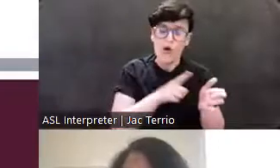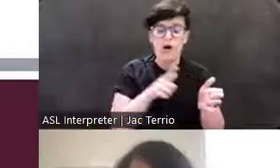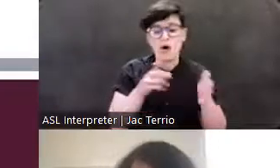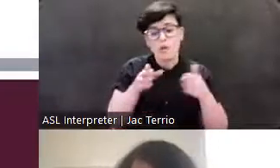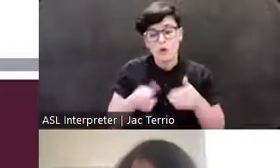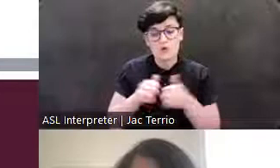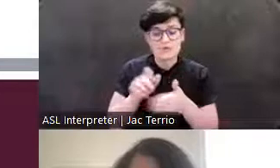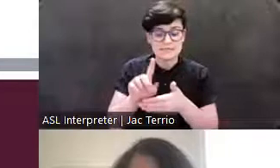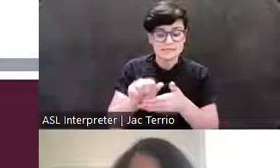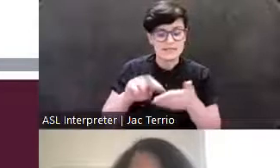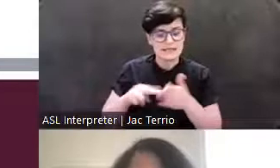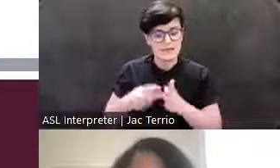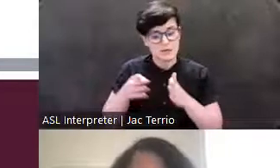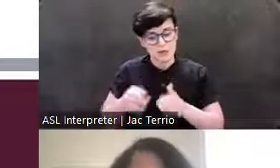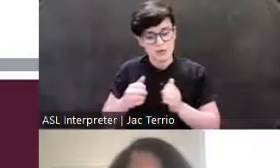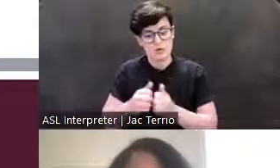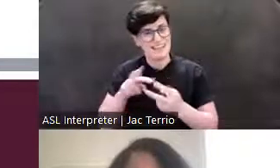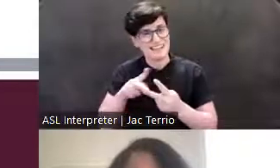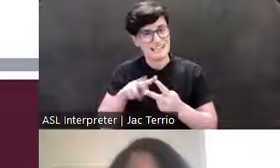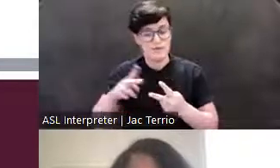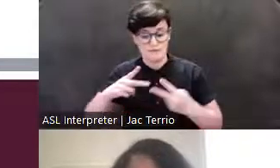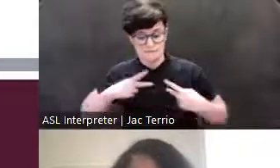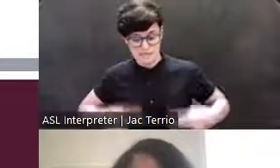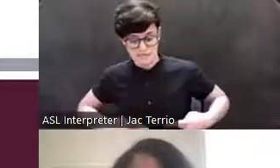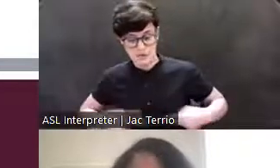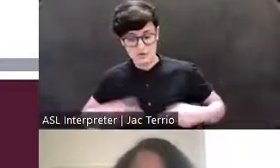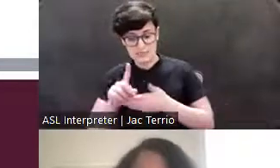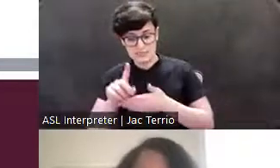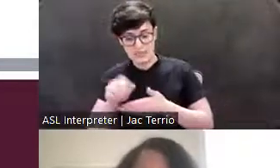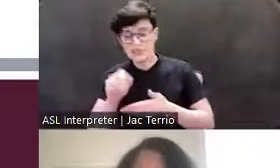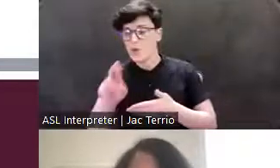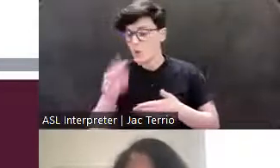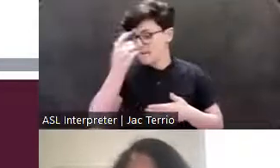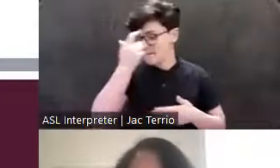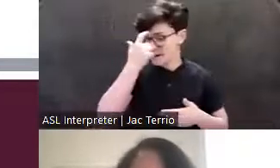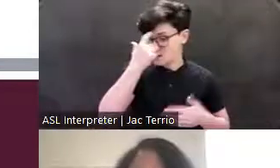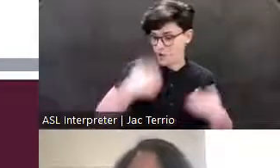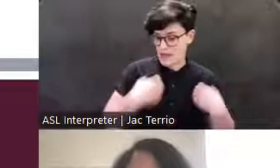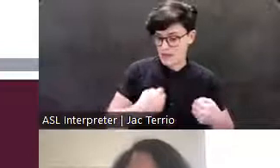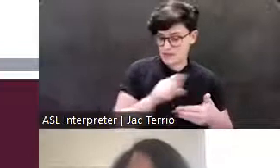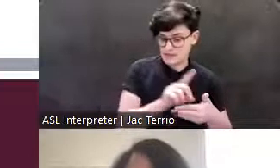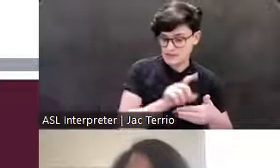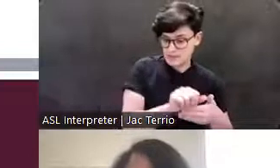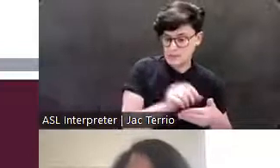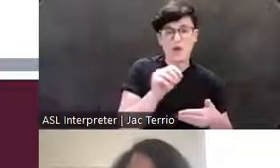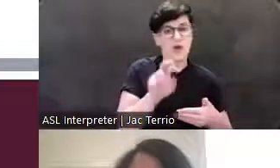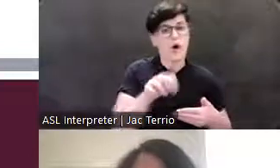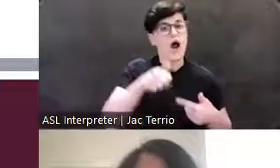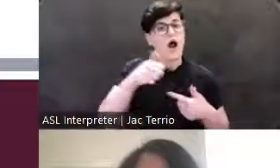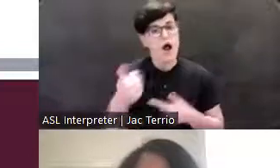a physical disability or mental health disability or other impairment of what the government